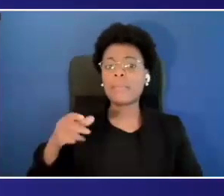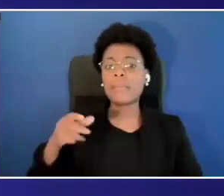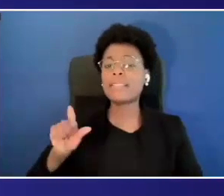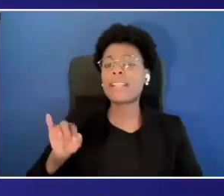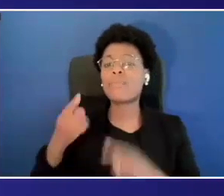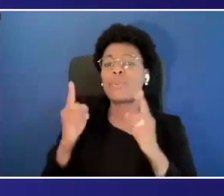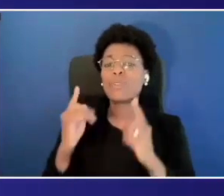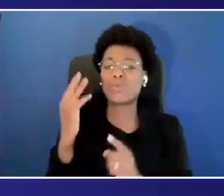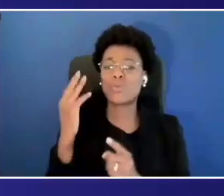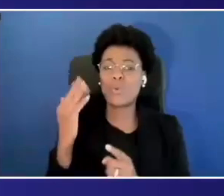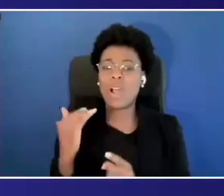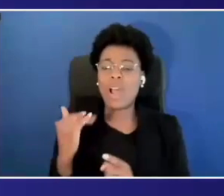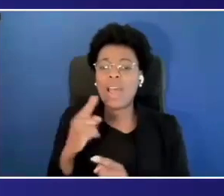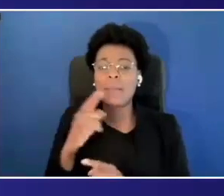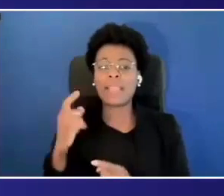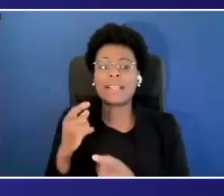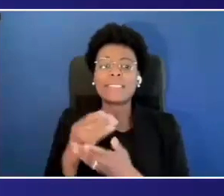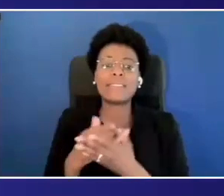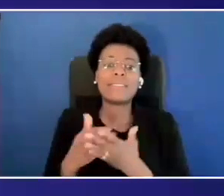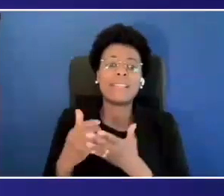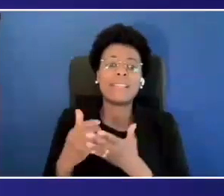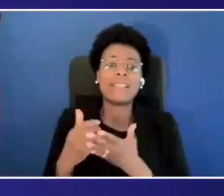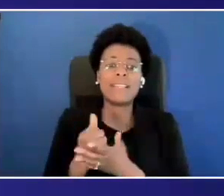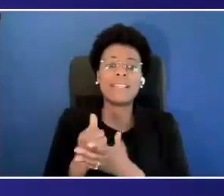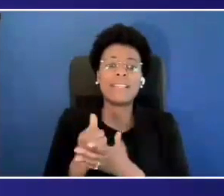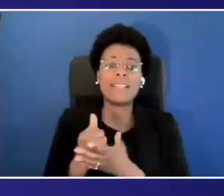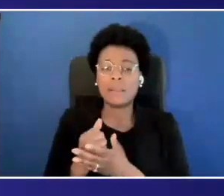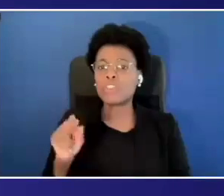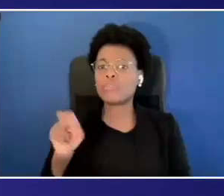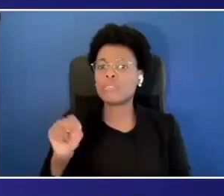Income driven repayment ensures that someone working in a modest salary public service job can actually afford to make their payments.